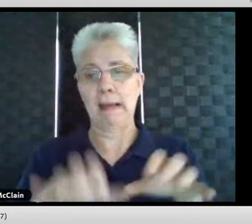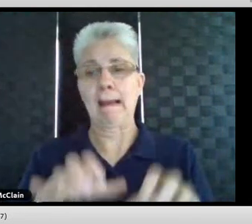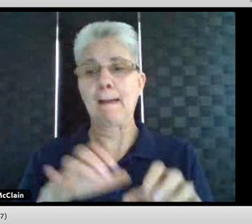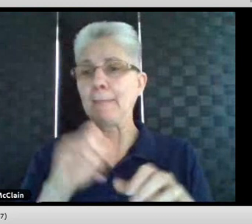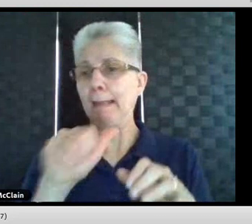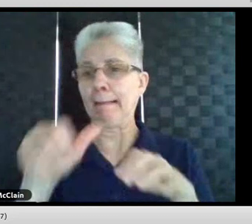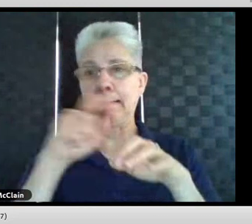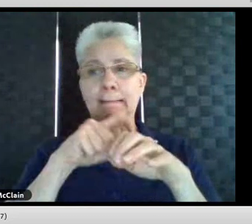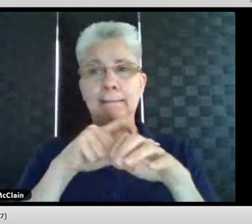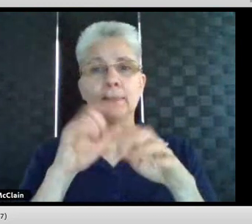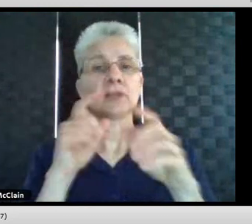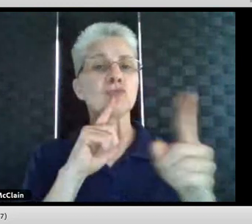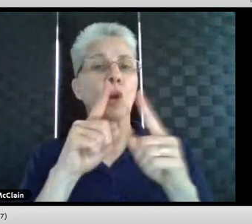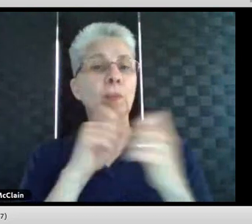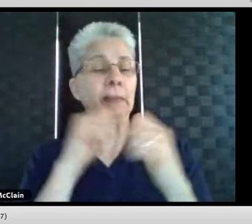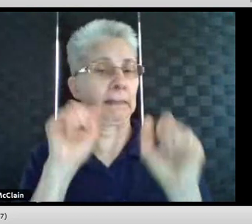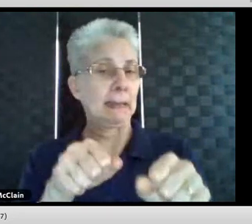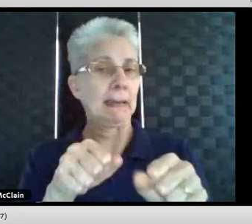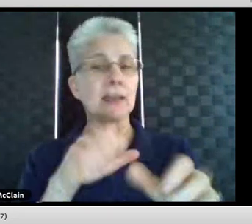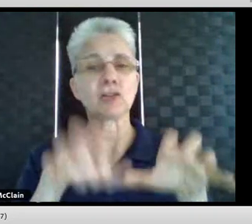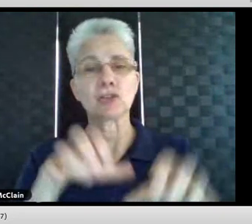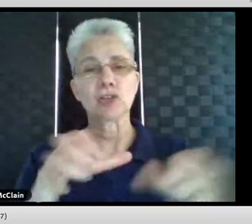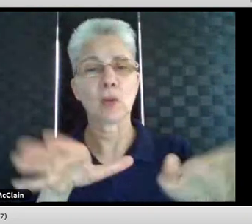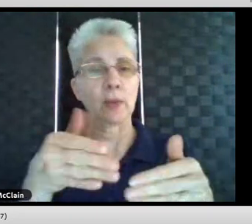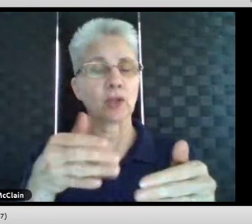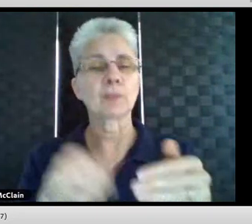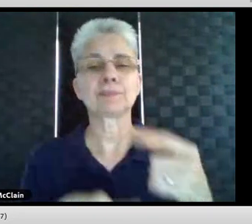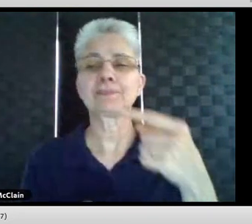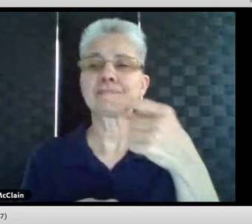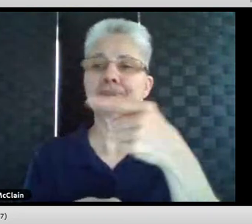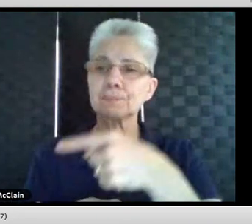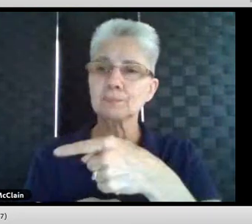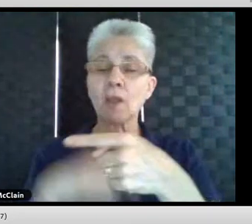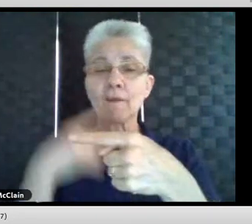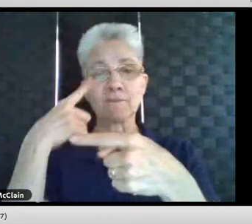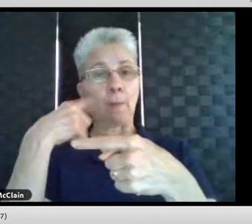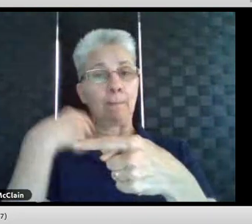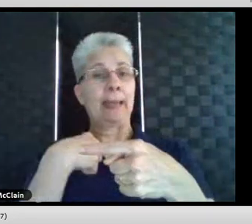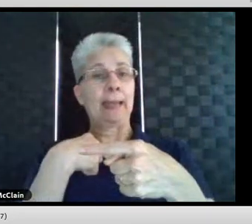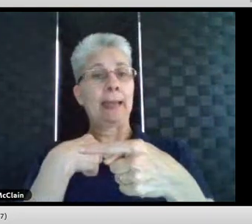Feel free to talk to me in the chat window. So for me, I do the same,